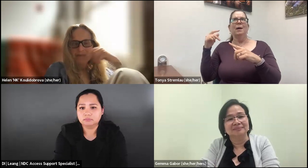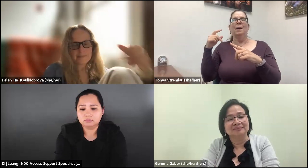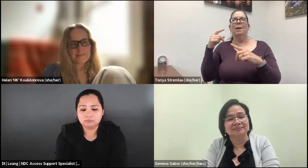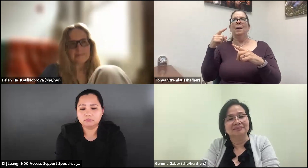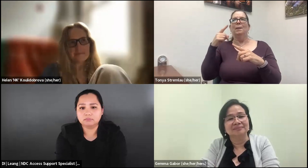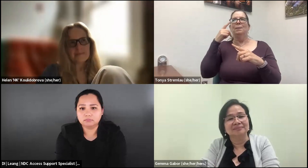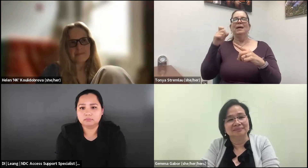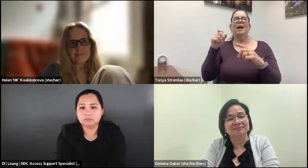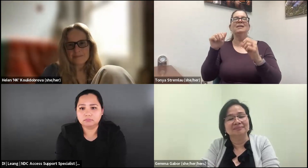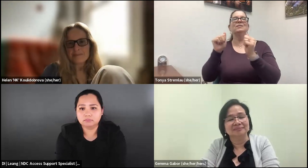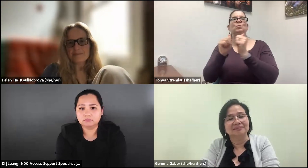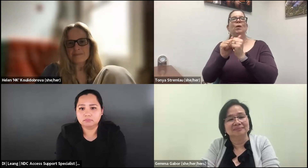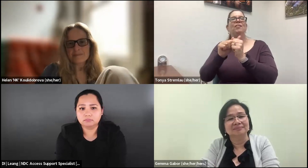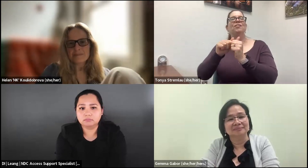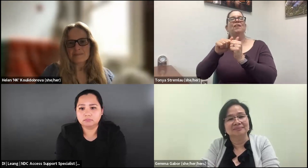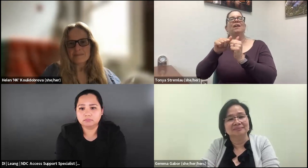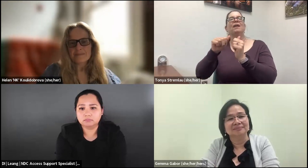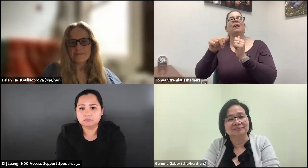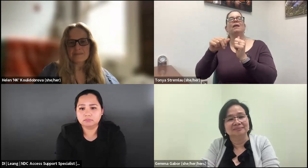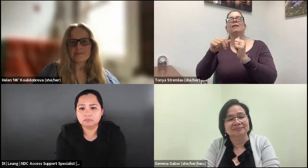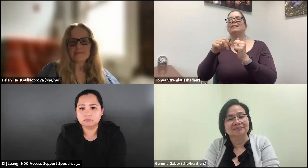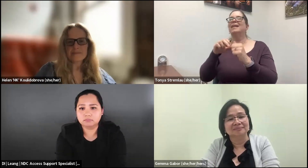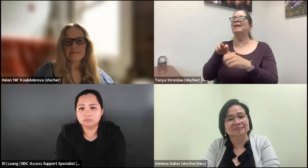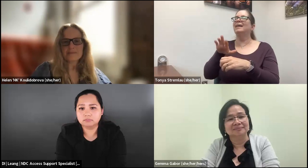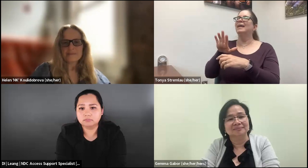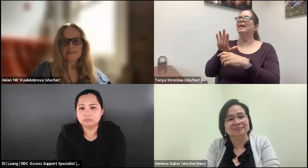and understanding why we use those different pronouns.